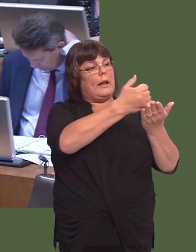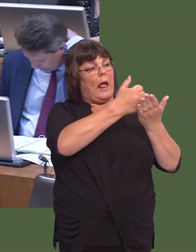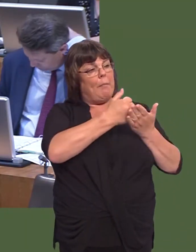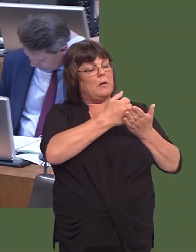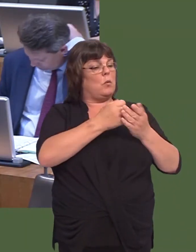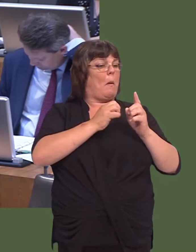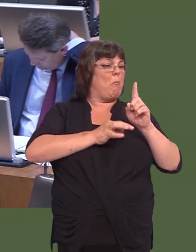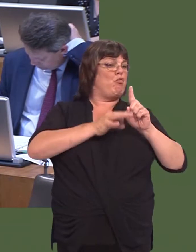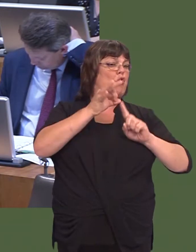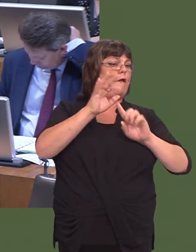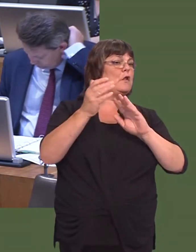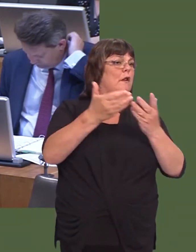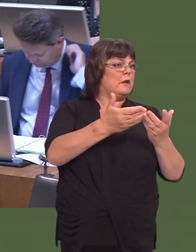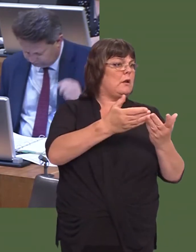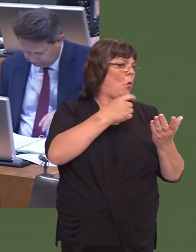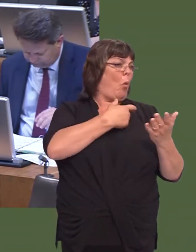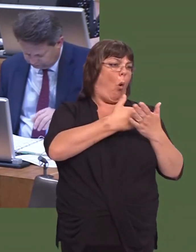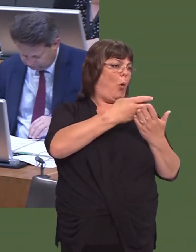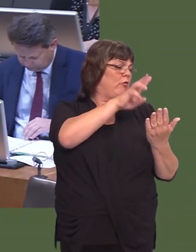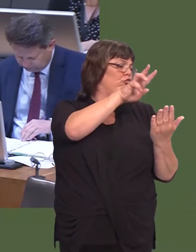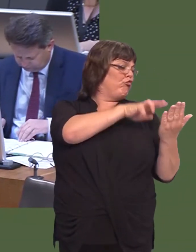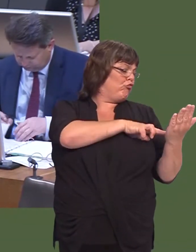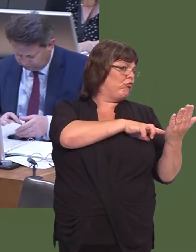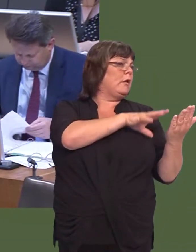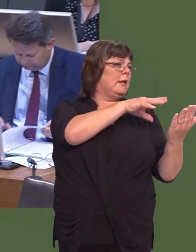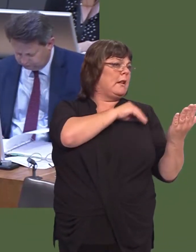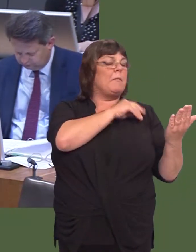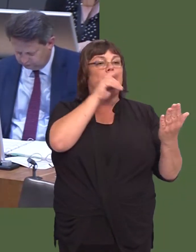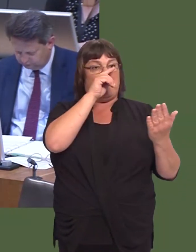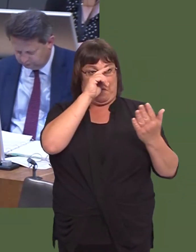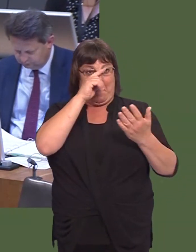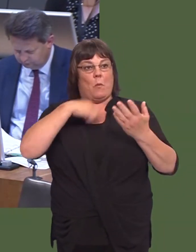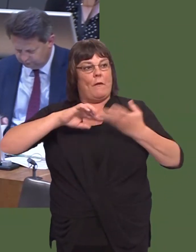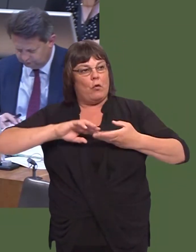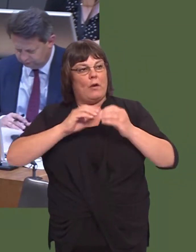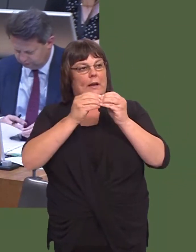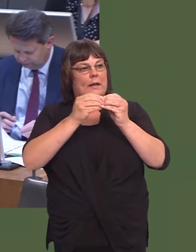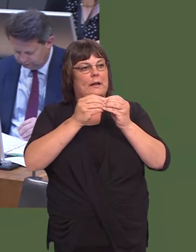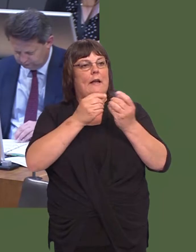in rural areas. But, across Wales, of course, weíve funded an information pack with regard to living